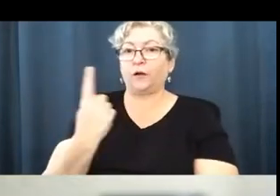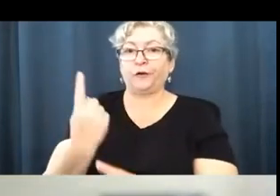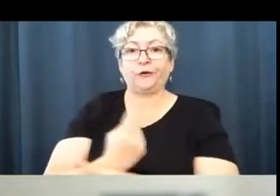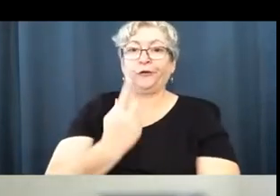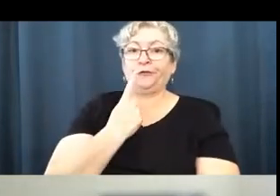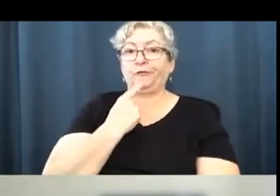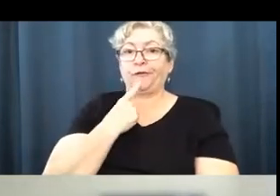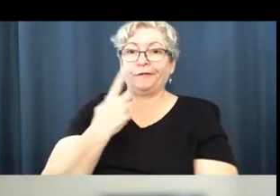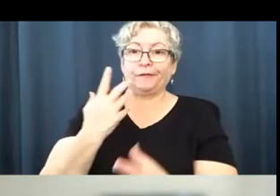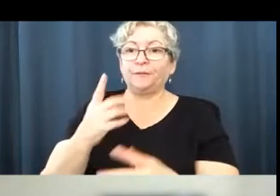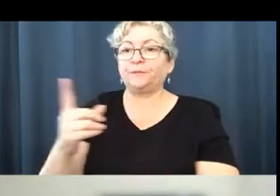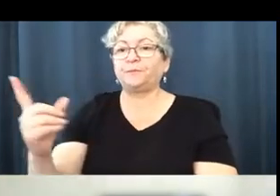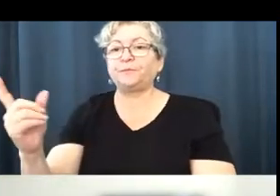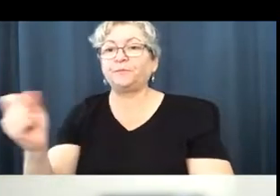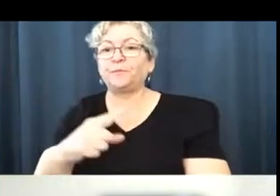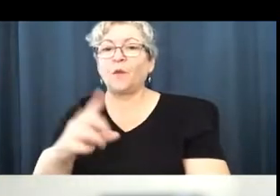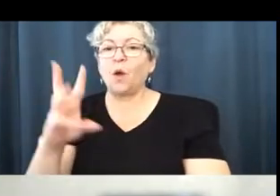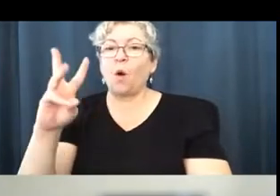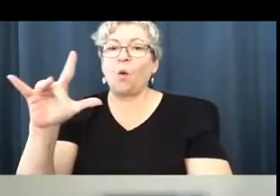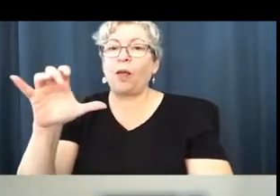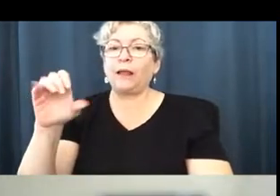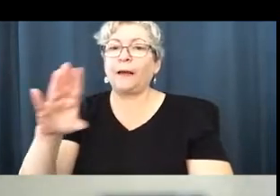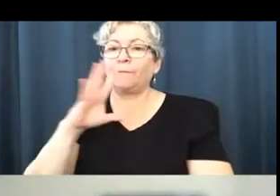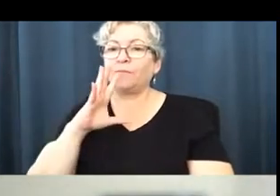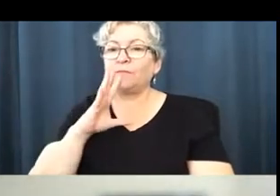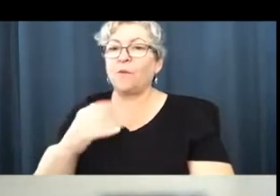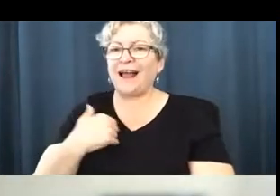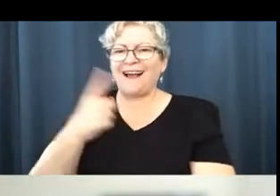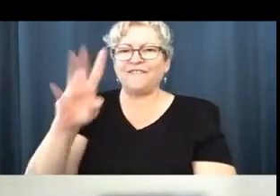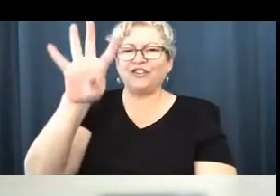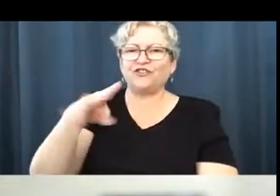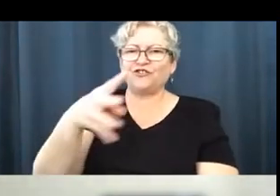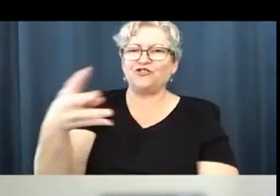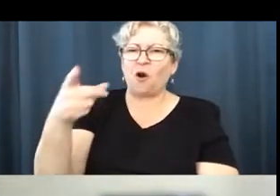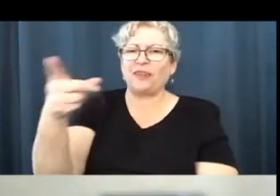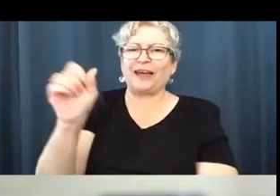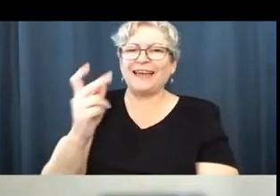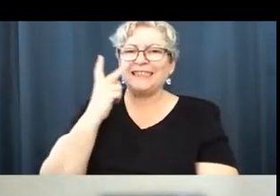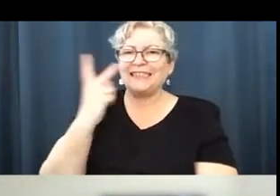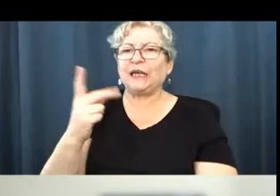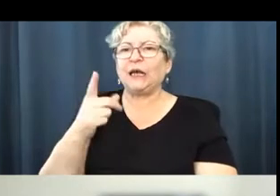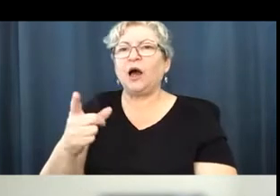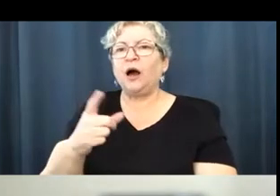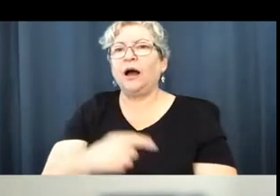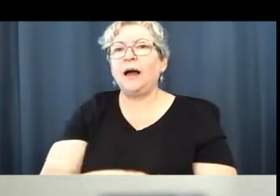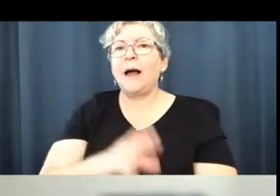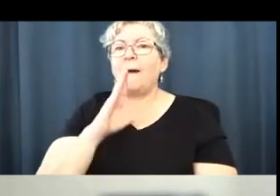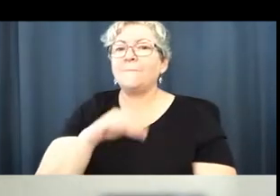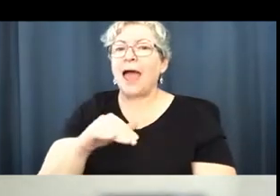And so, yes, so what we've got are some line charts here visually that we can see. Yeah, so a bad example of some line charts are.